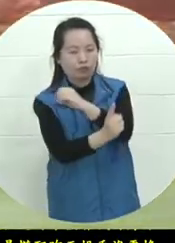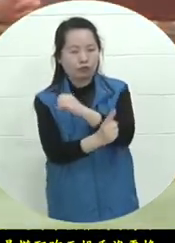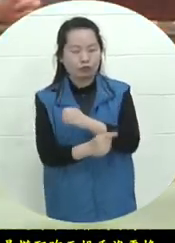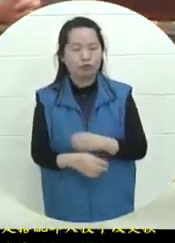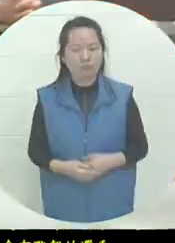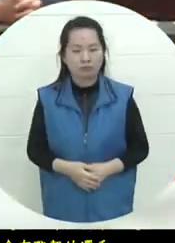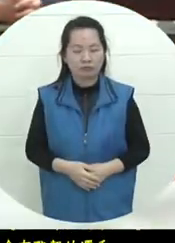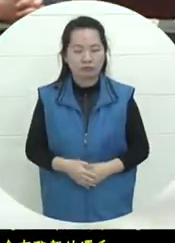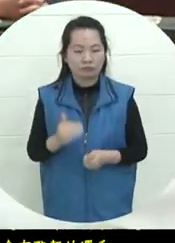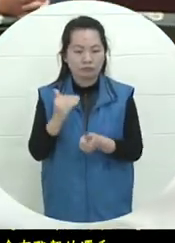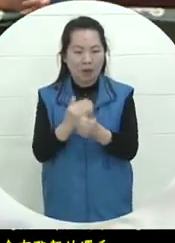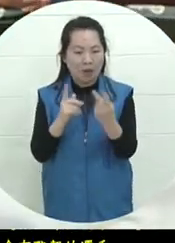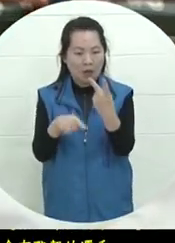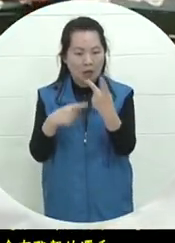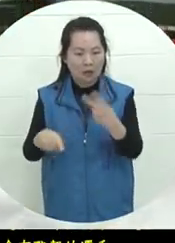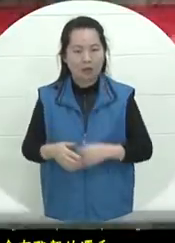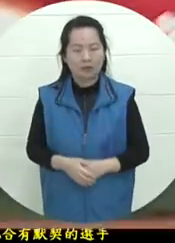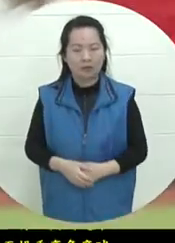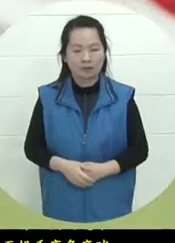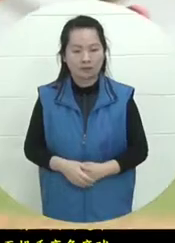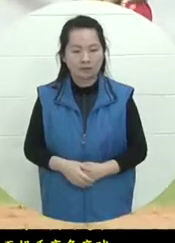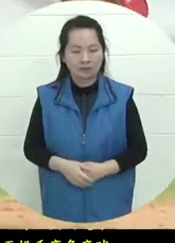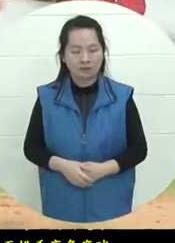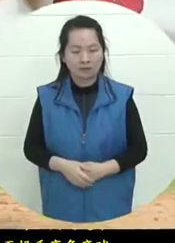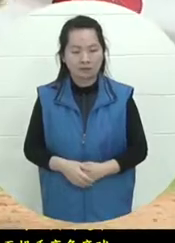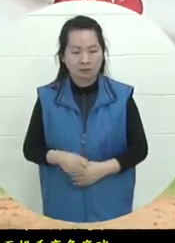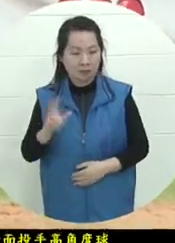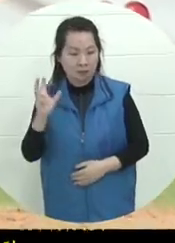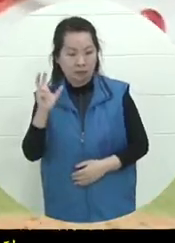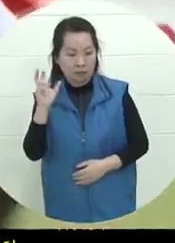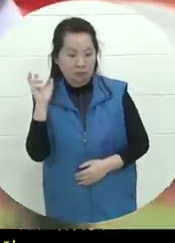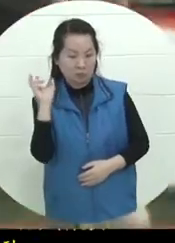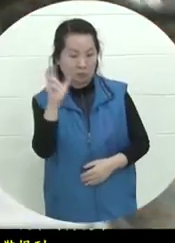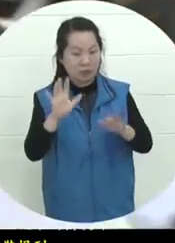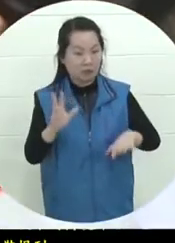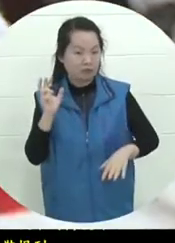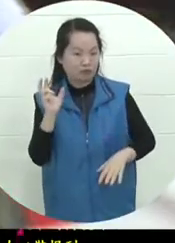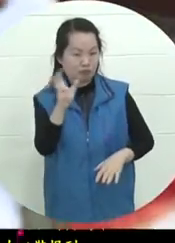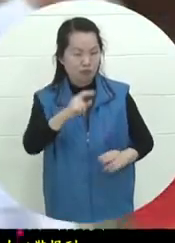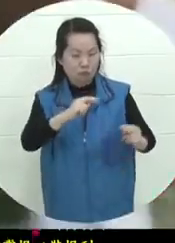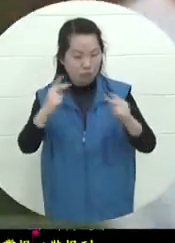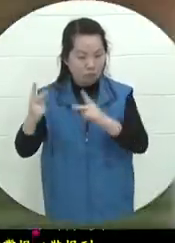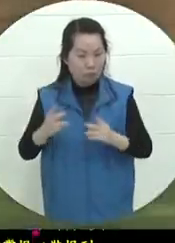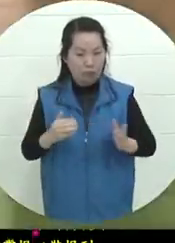In this inning, Anderson, the pitcher of the American team, A situation, I feel that after making some corrections,